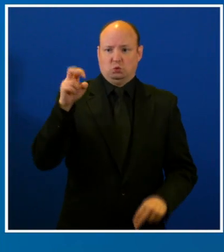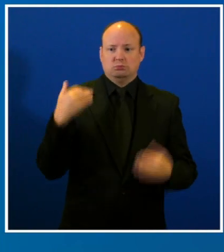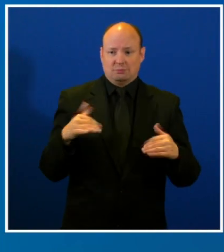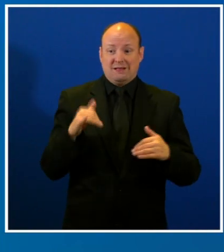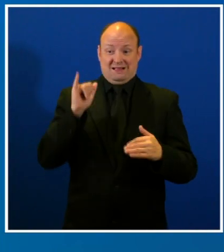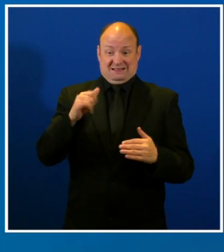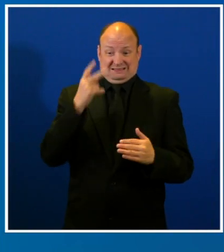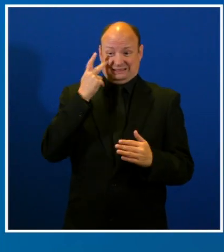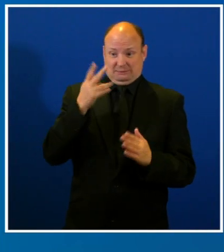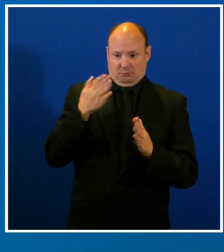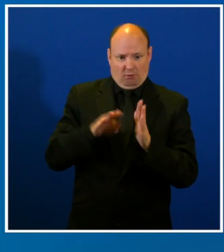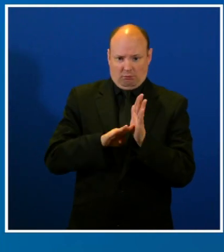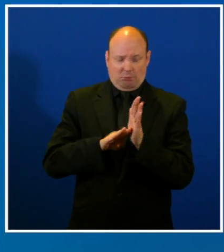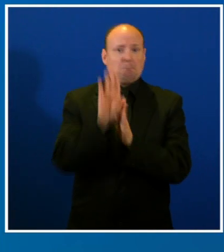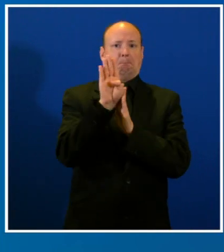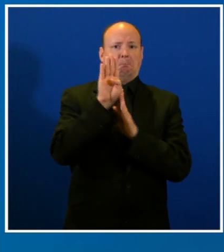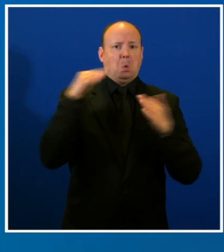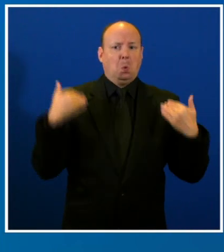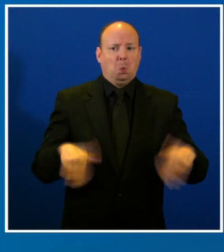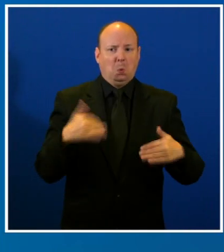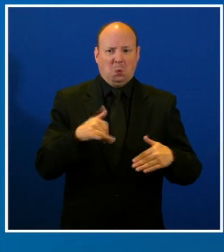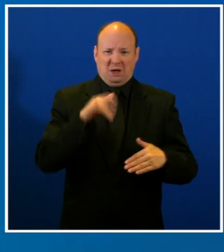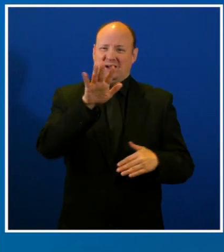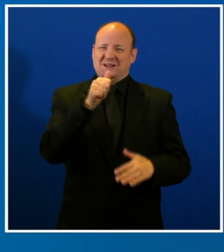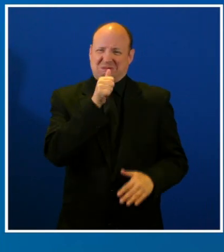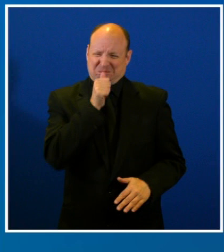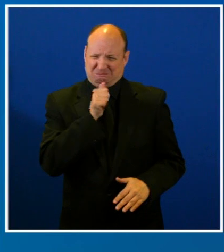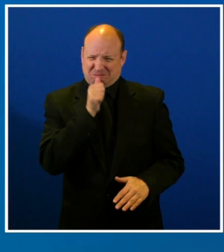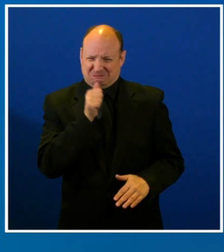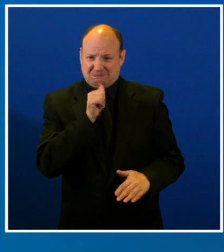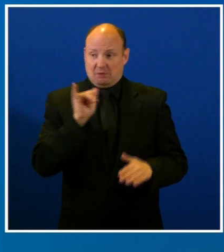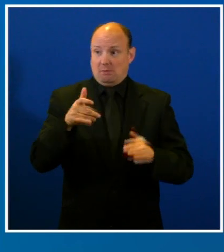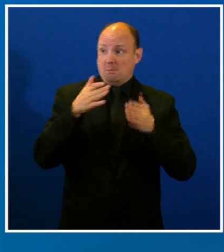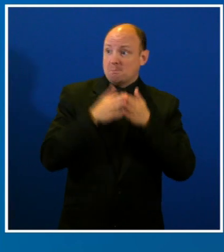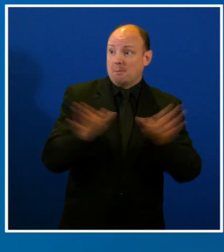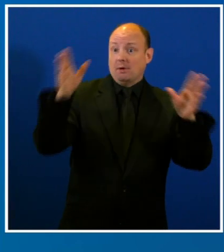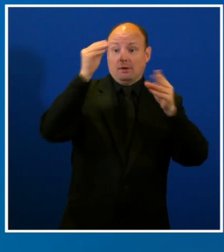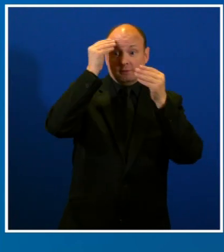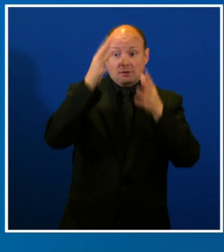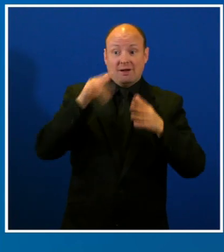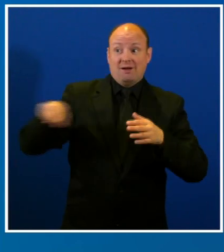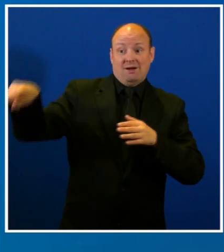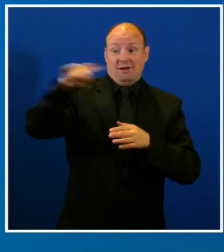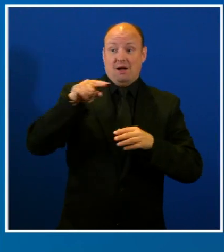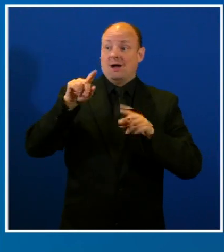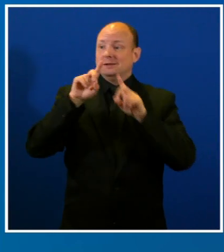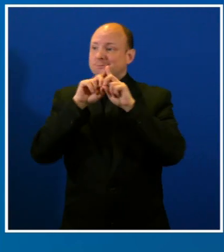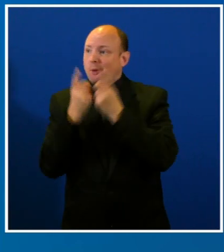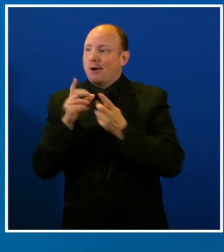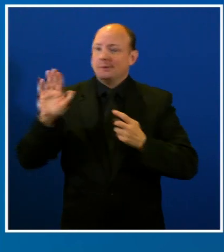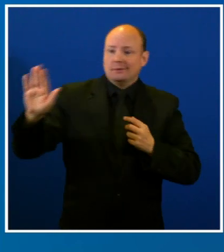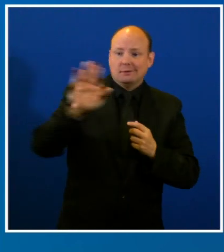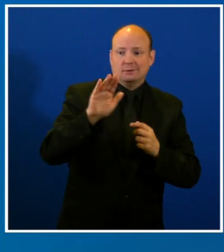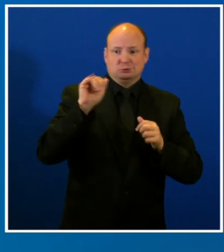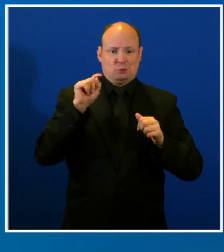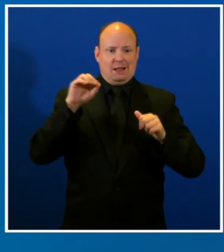put a strain on the Clark County Public Health, their department, and their ability to quickly reach people who have tested